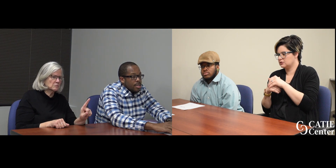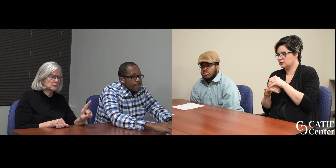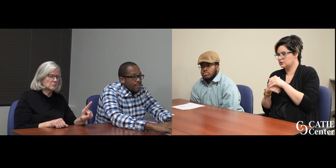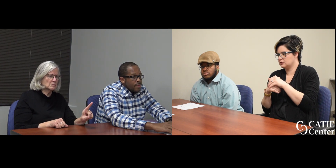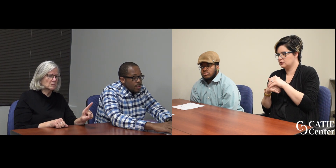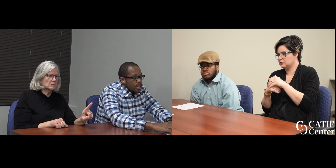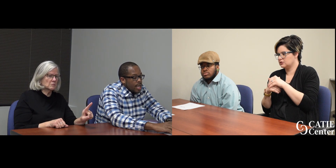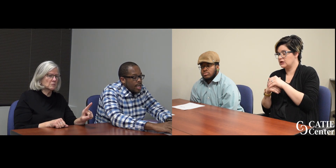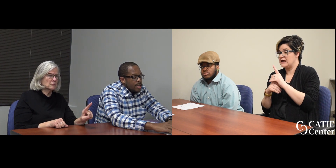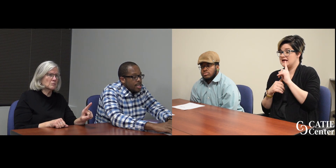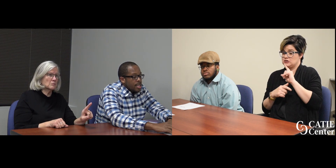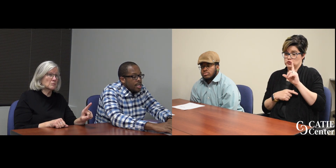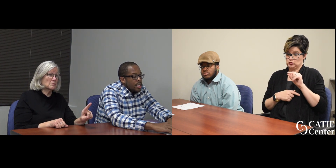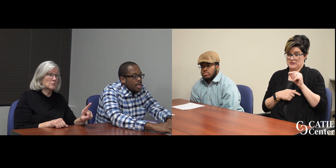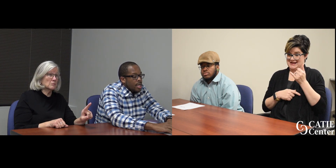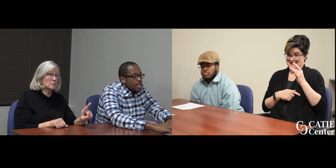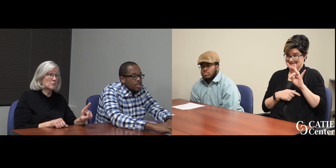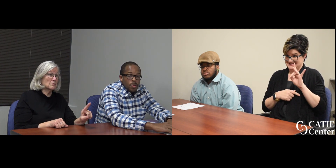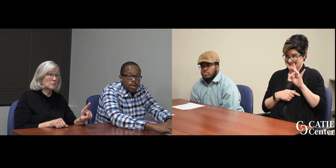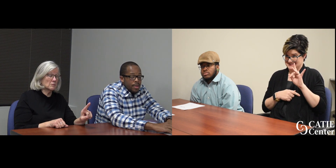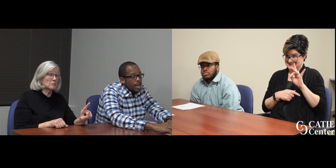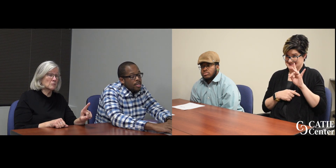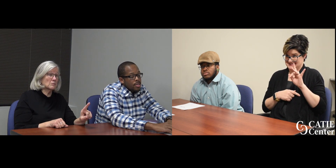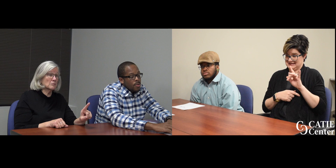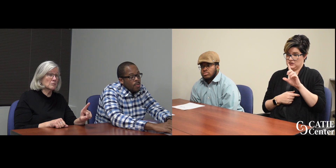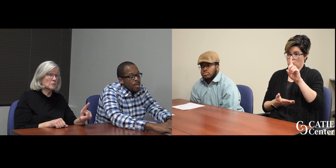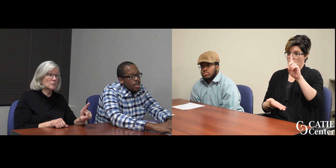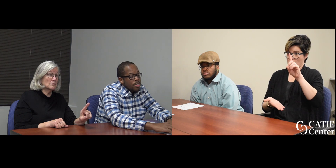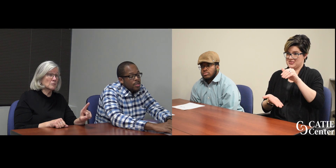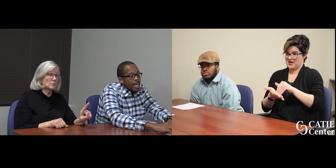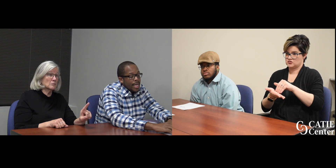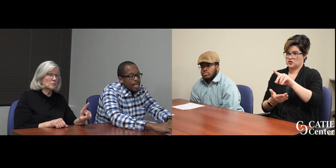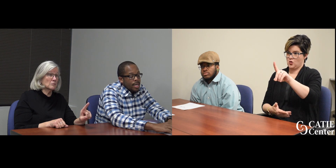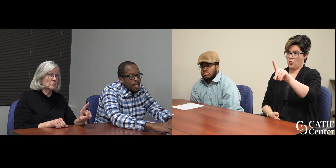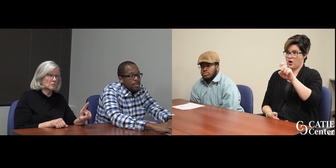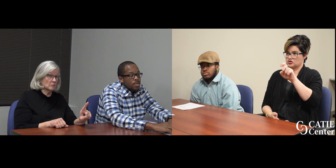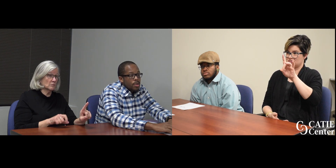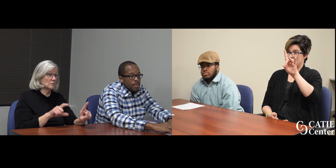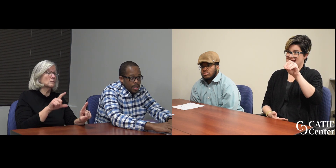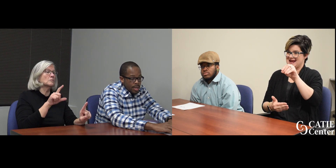as of 2018, it is $1180.00 per month.